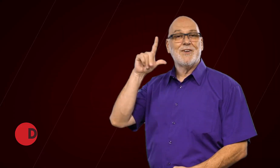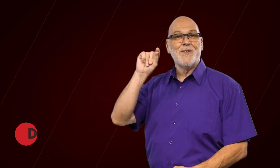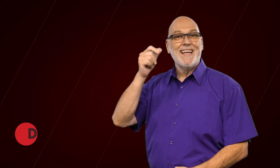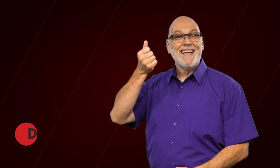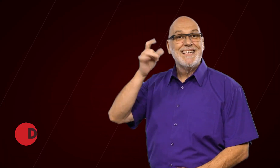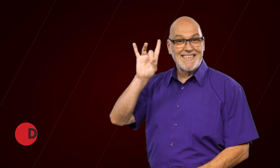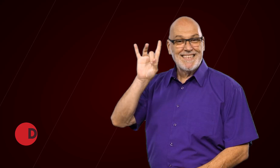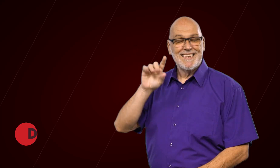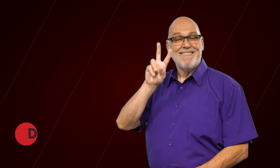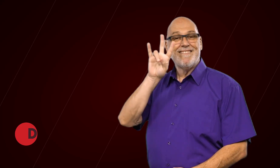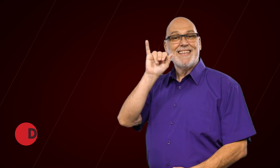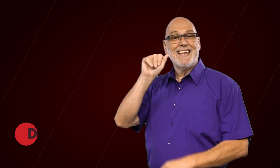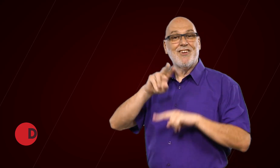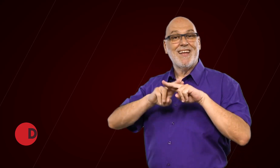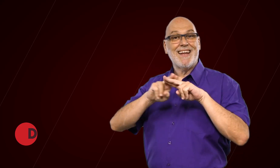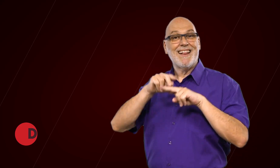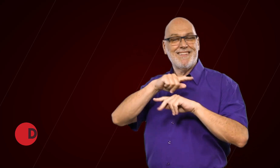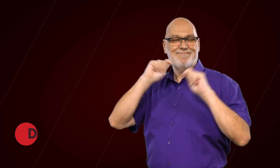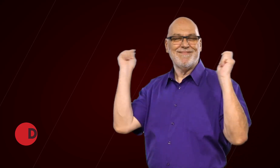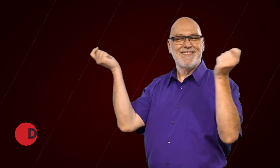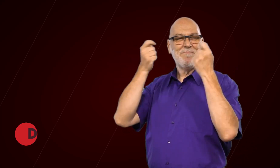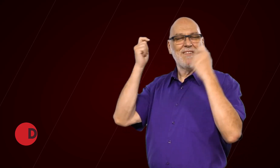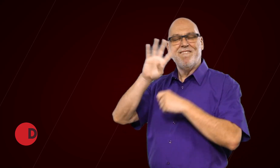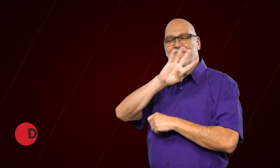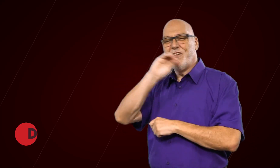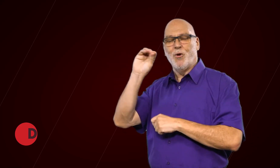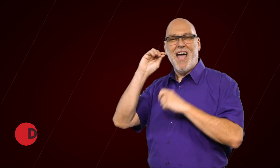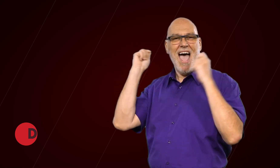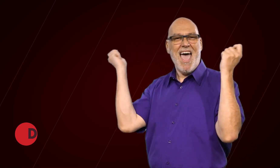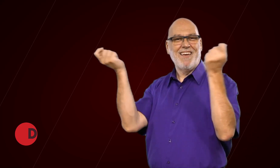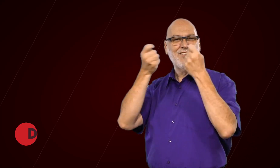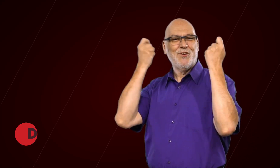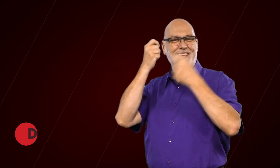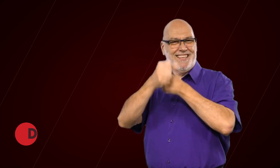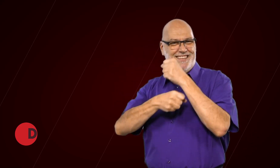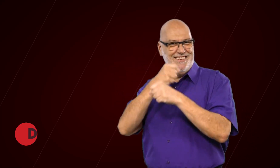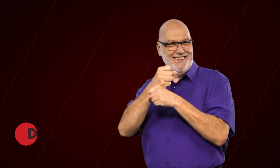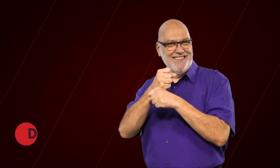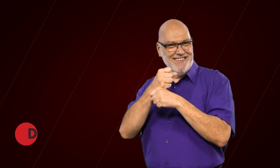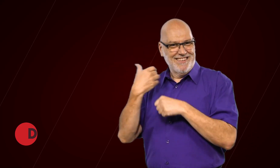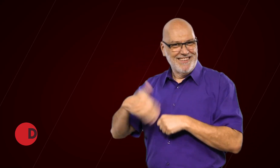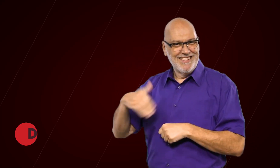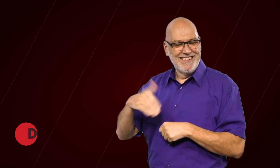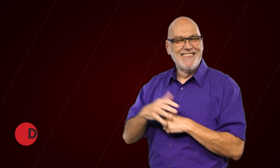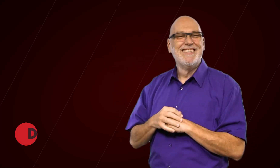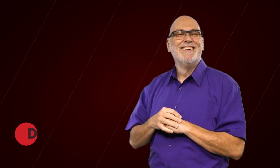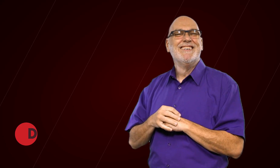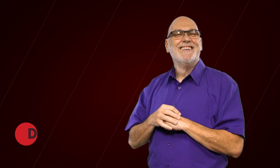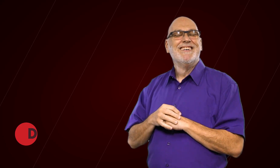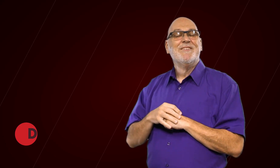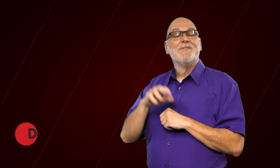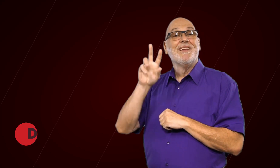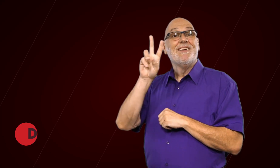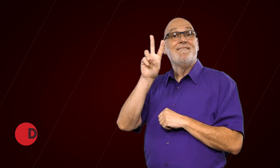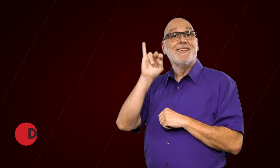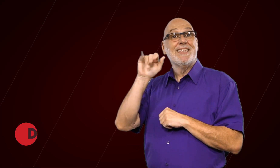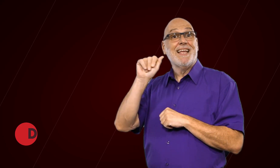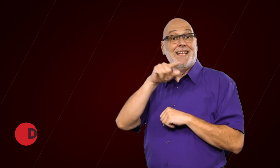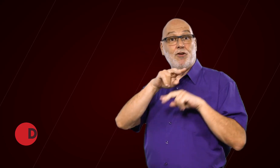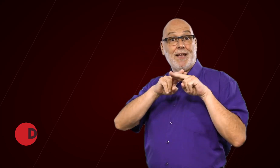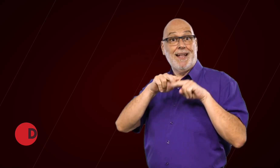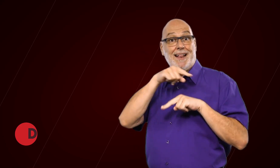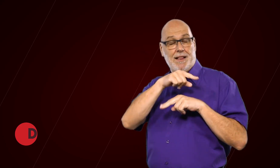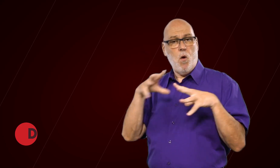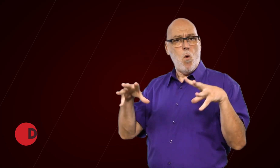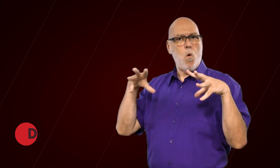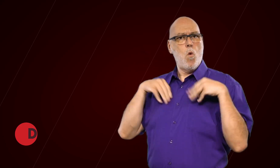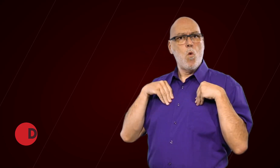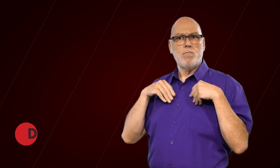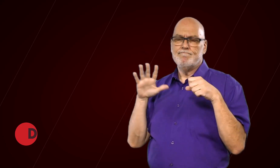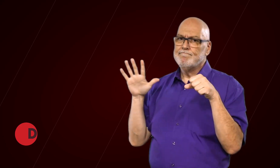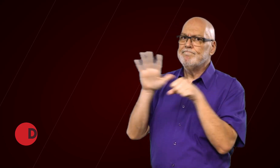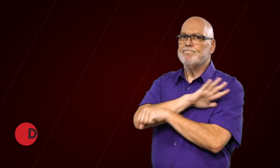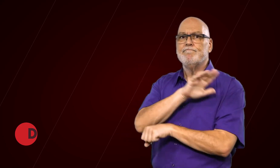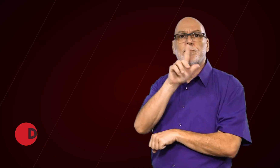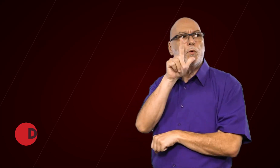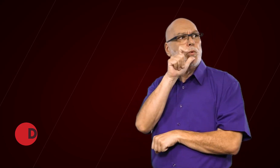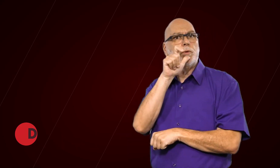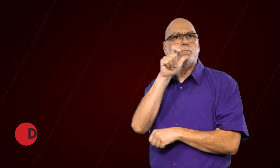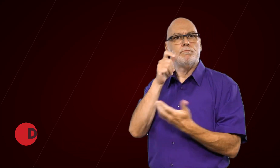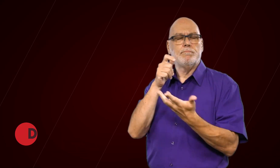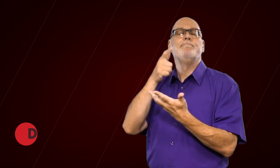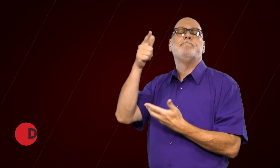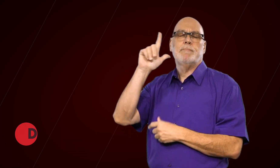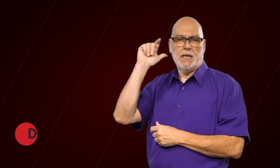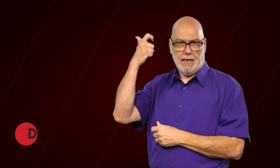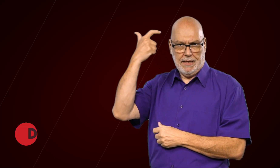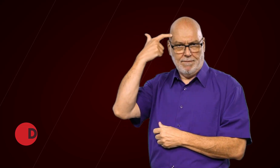[Anselmo]: In 2018 VIA Rail celebrated its 40th anniversary. VIA Rail is owned